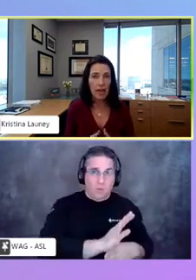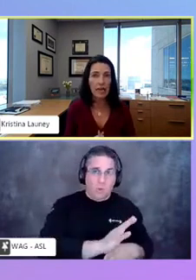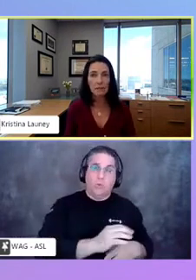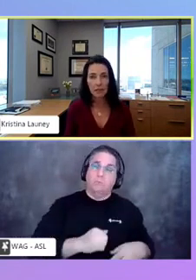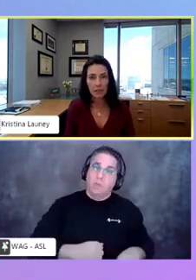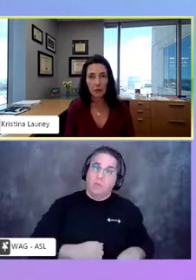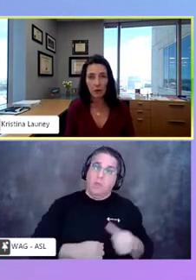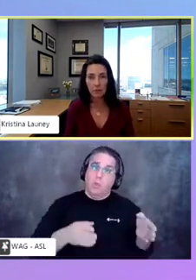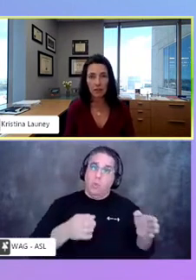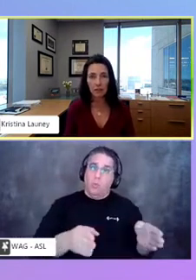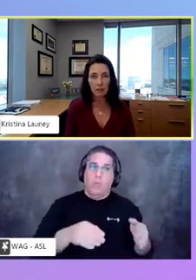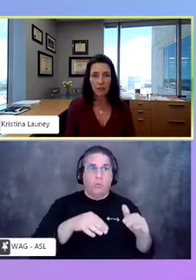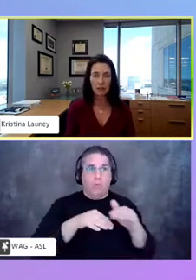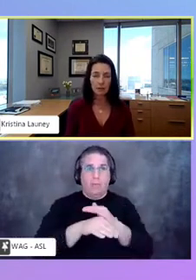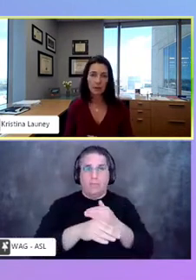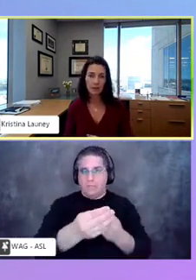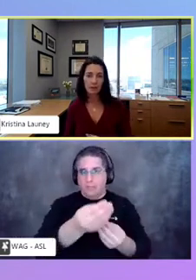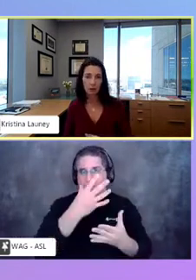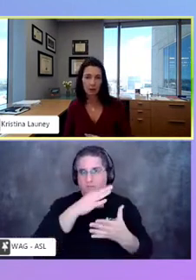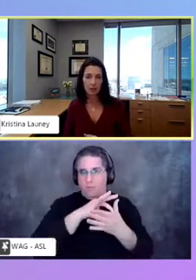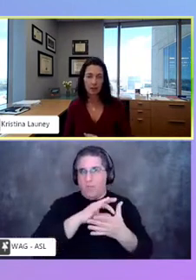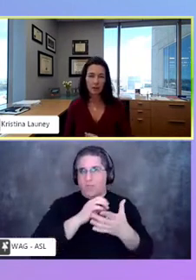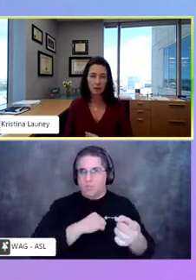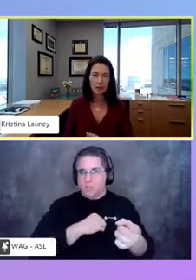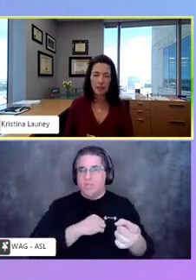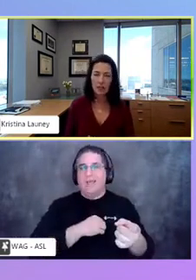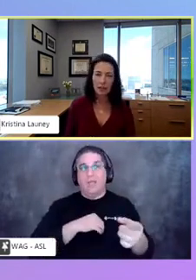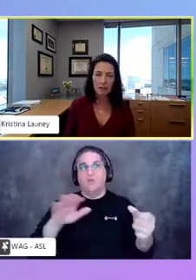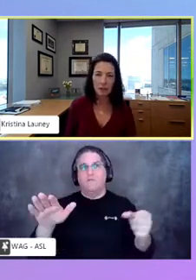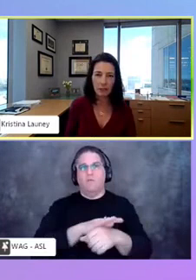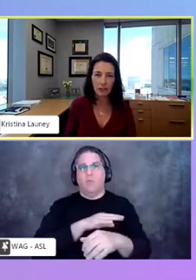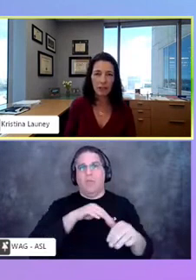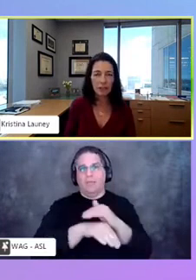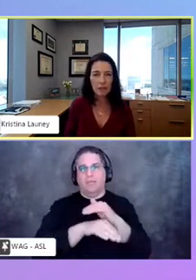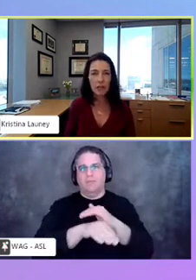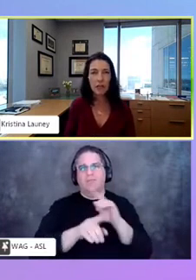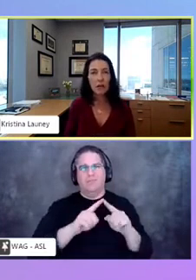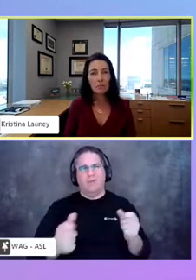and while we don't see as many that would dash we have potential audit descriptions for videos as being a means